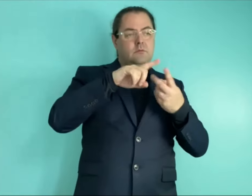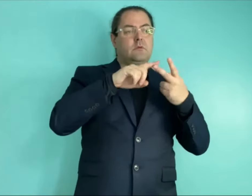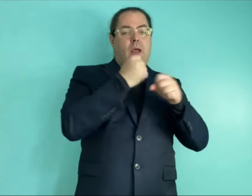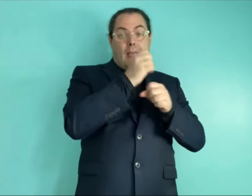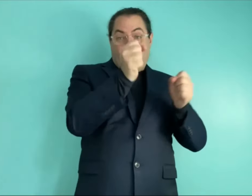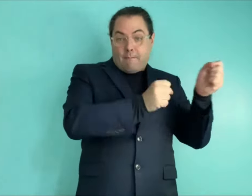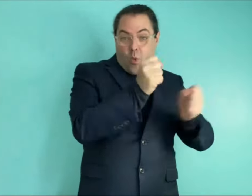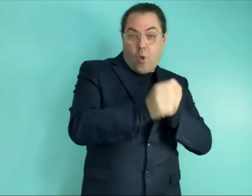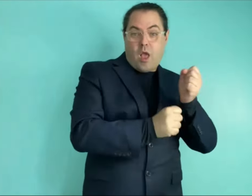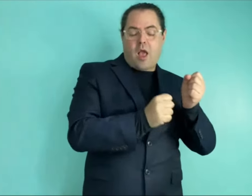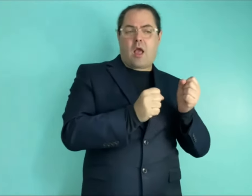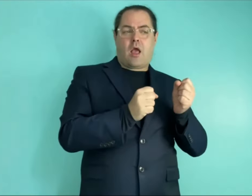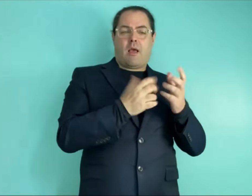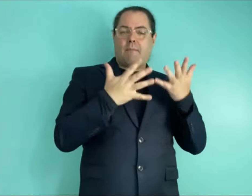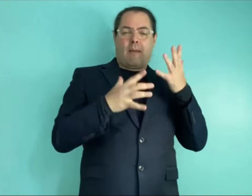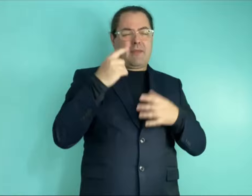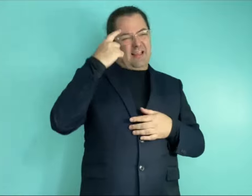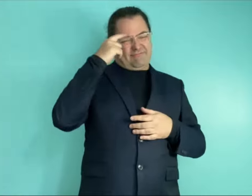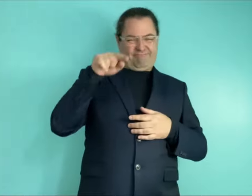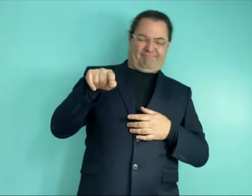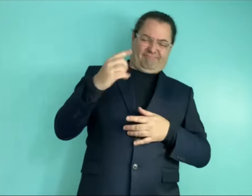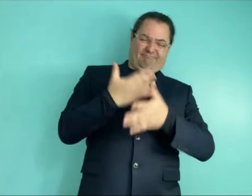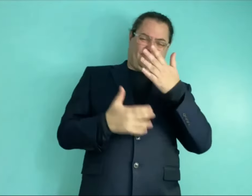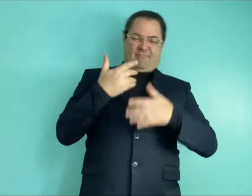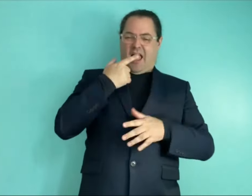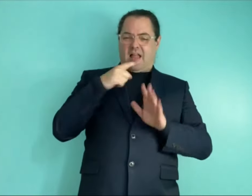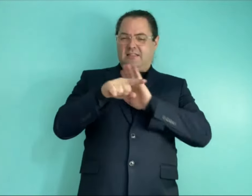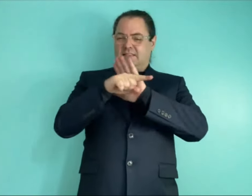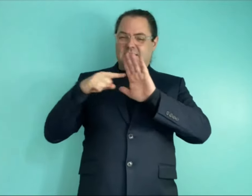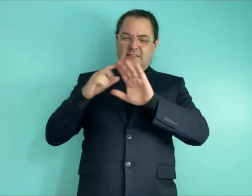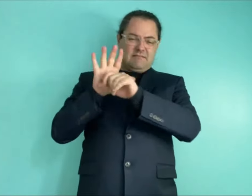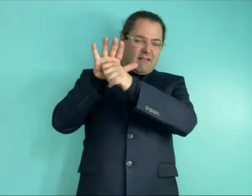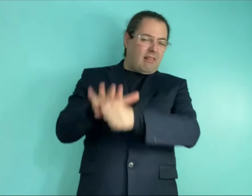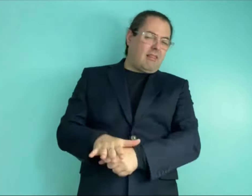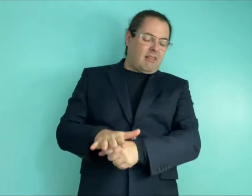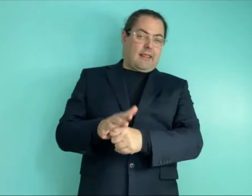16:19:58 because of this stigma and this attitude anti discrimination of persons with disabilities